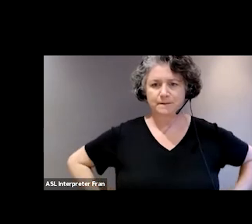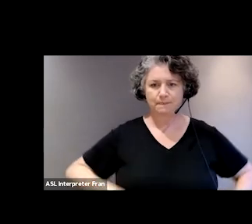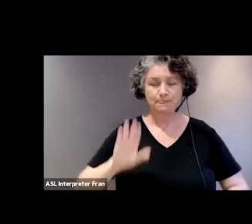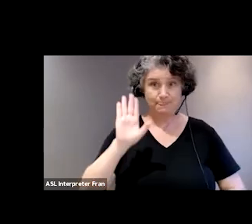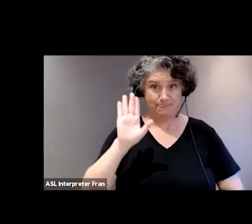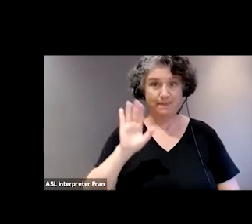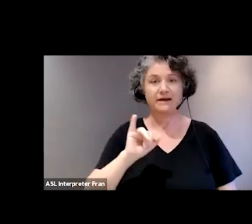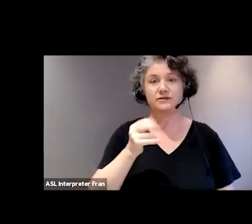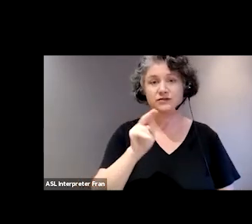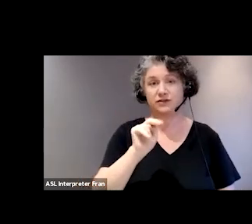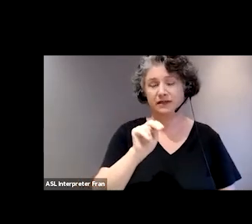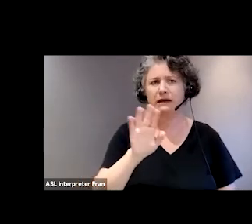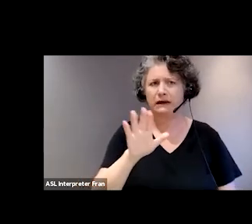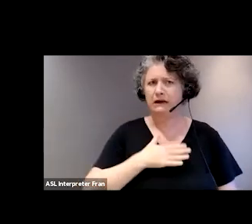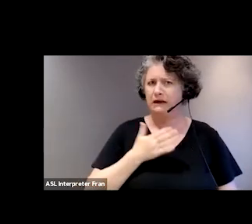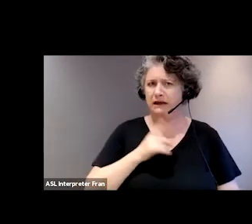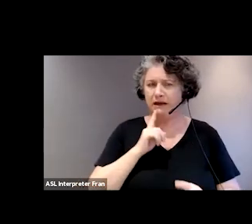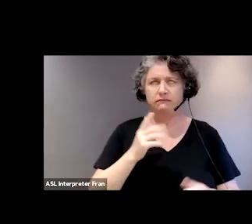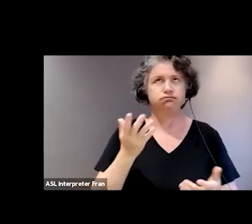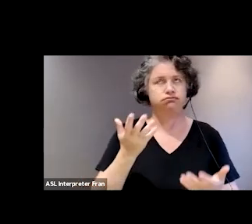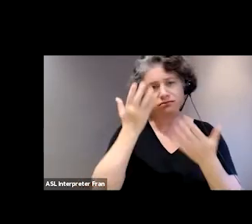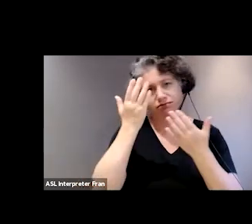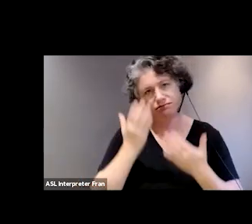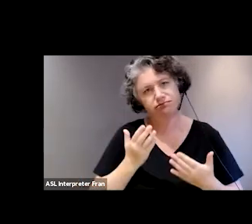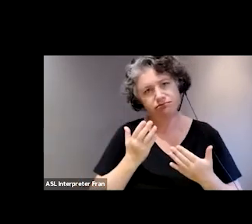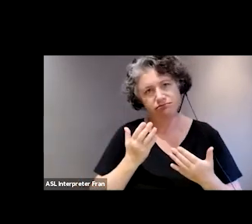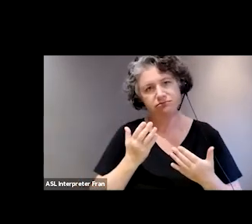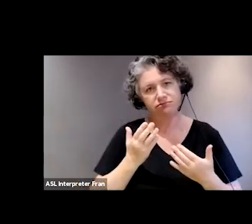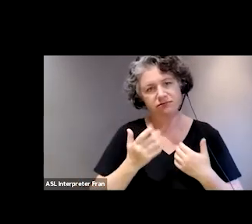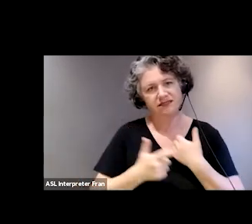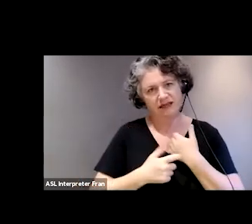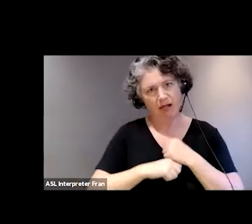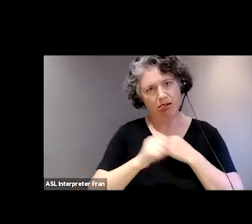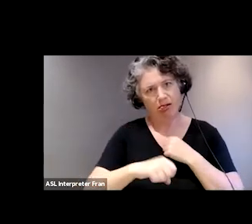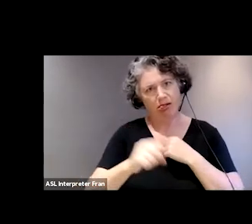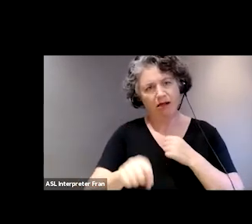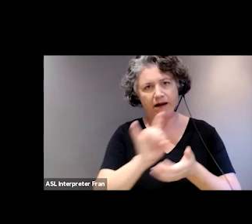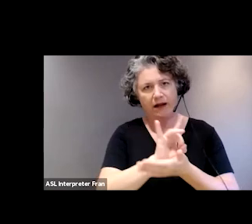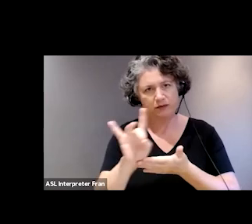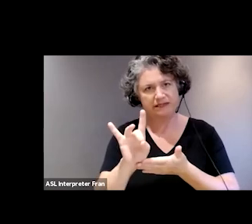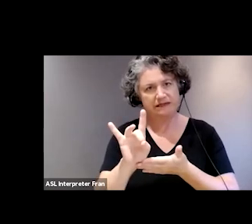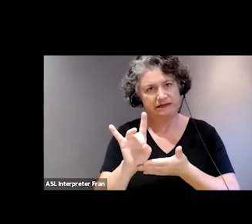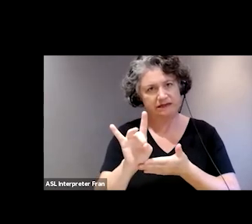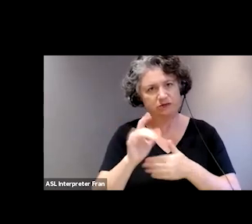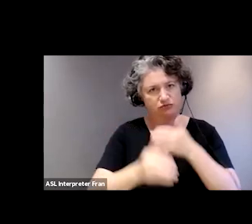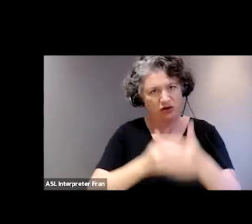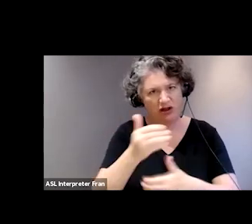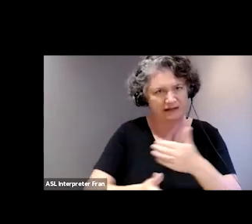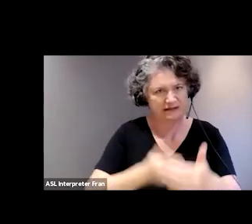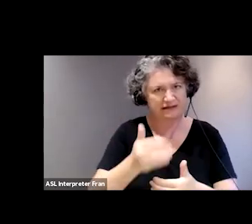eight weeks, meanwhile this person is looking for a